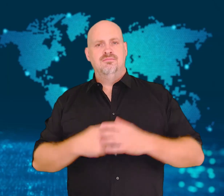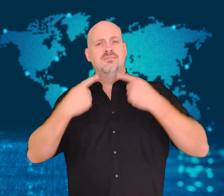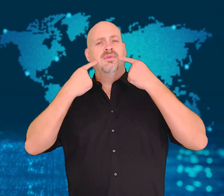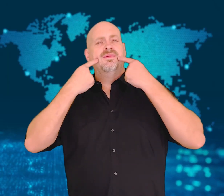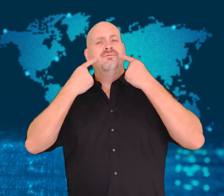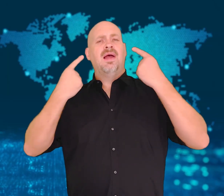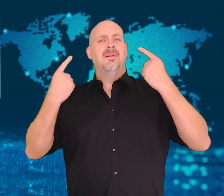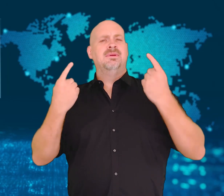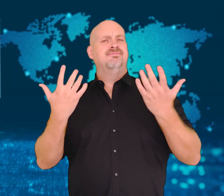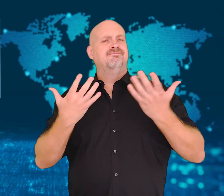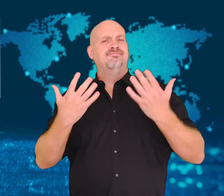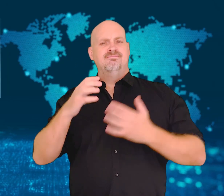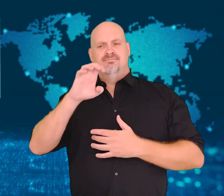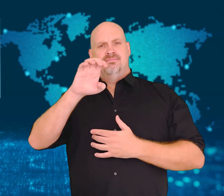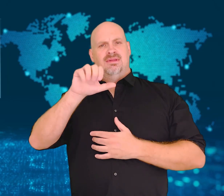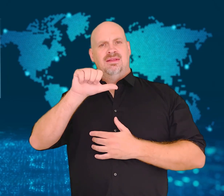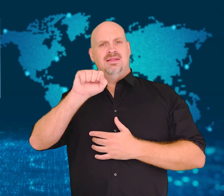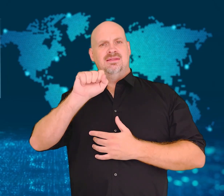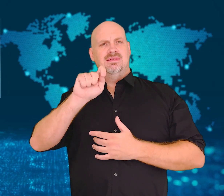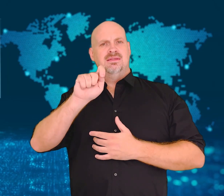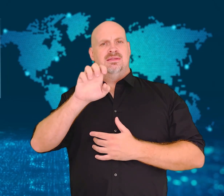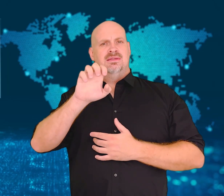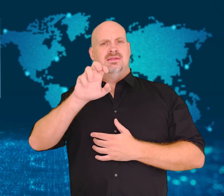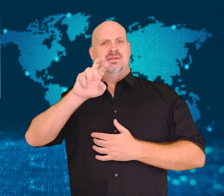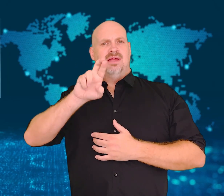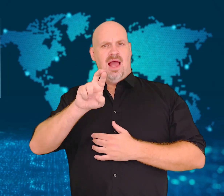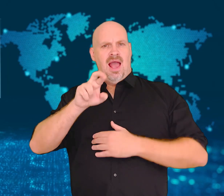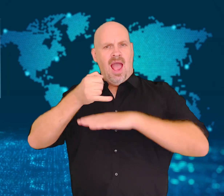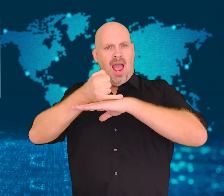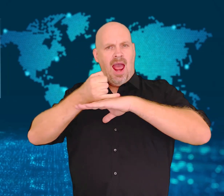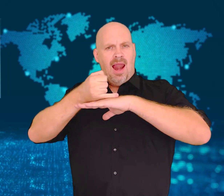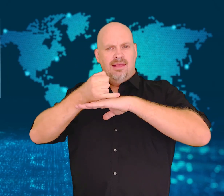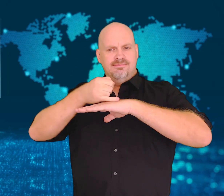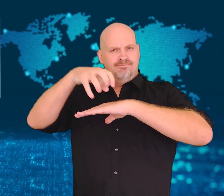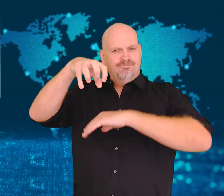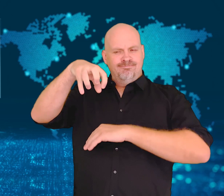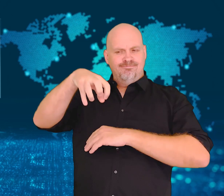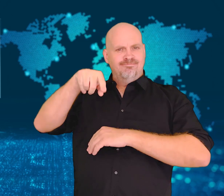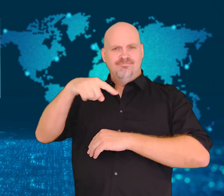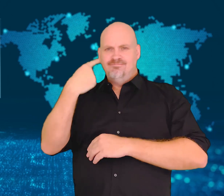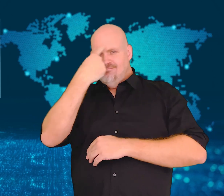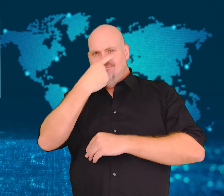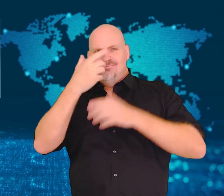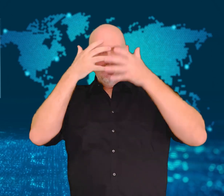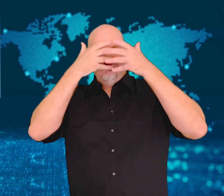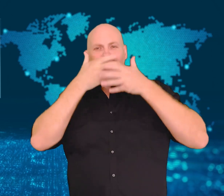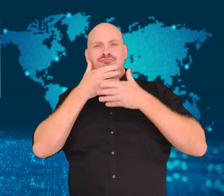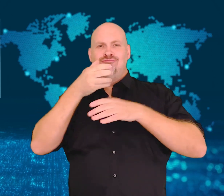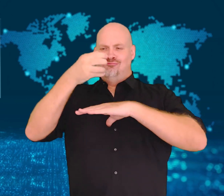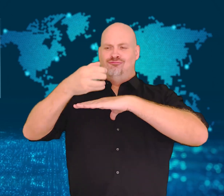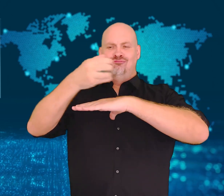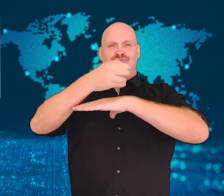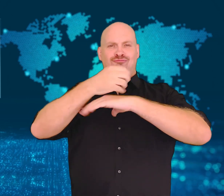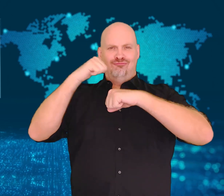[GAVIN]: The famed Easter Island statues have been damaged by fire.